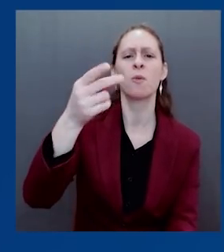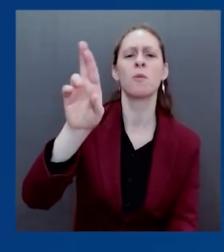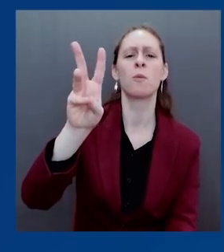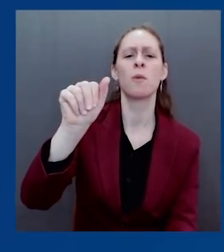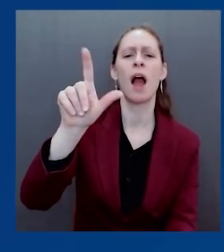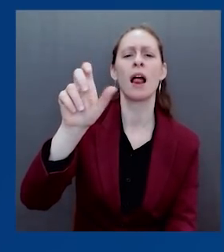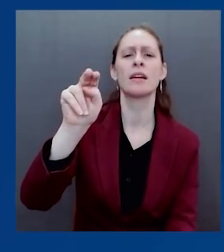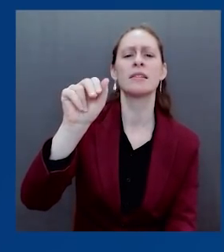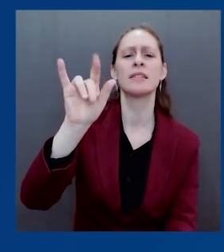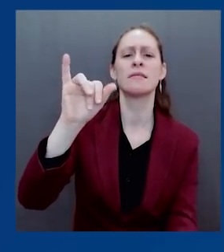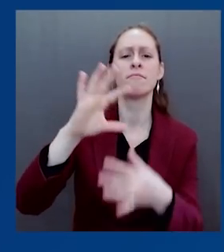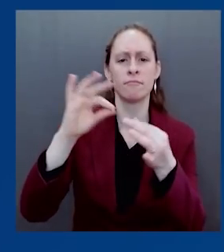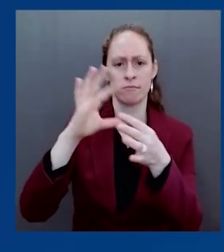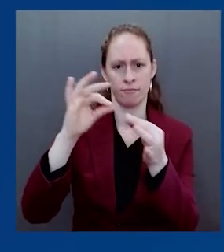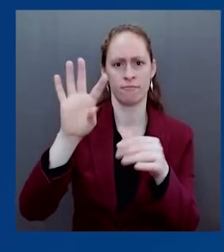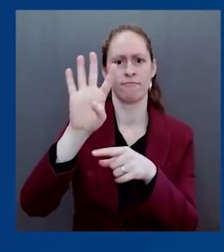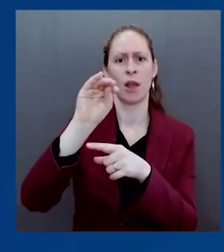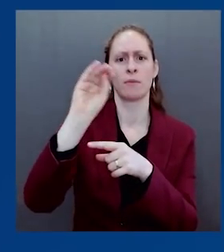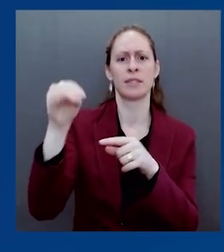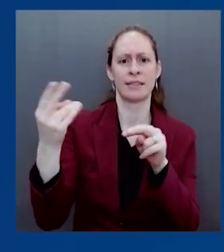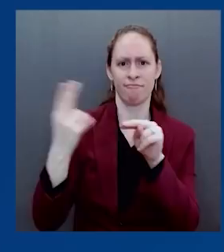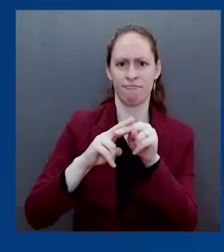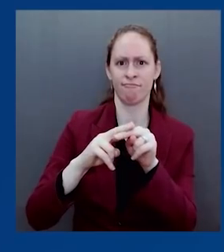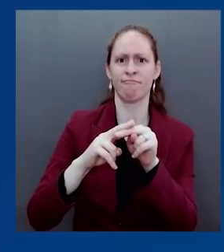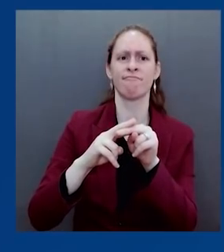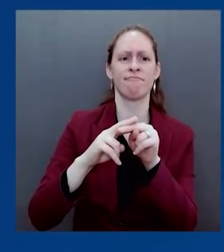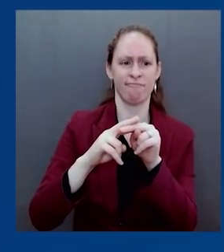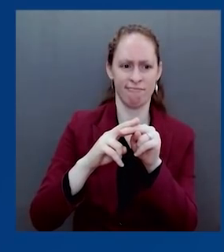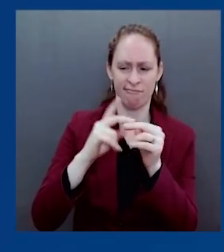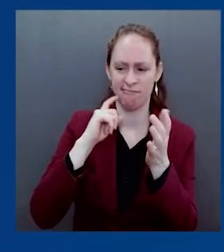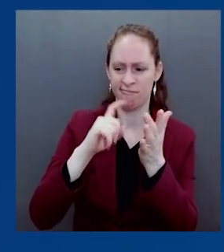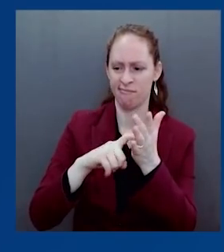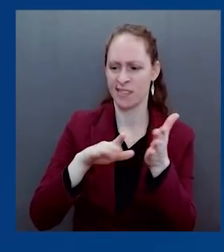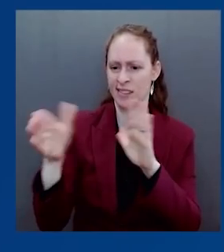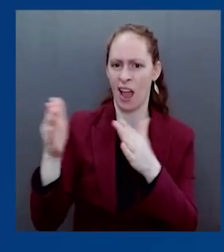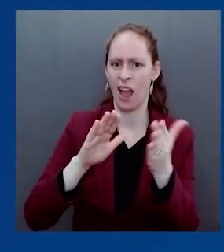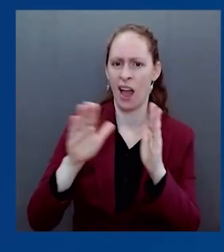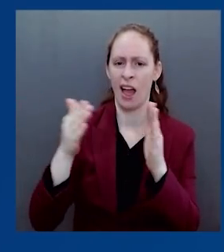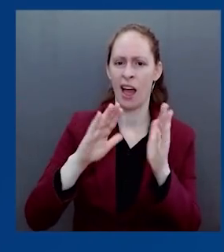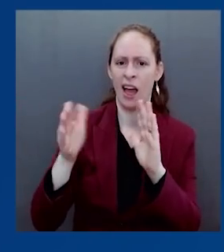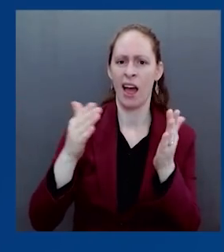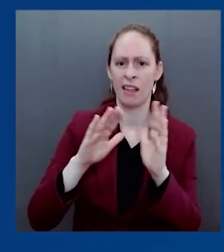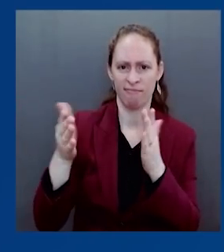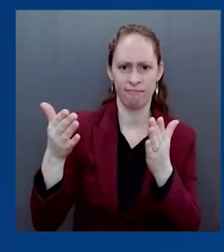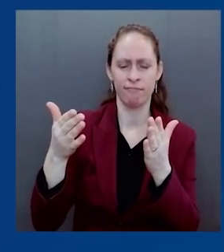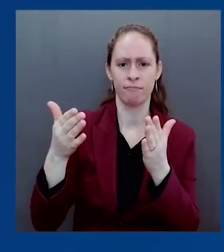over the previous week. Does the CDC expect that those cases are Delta related